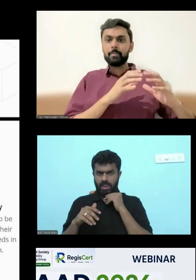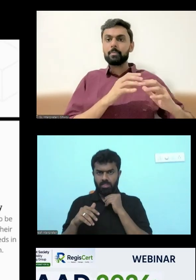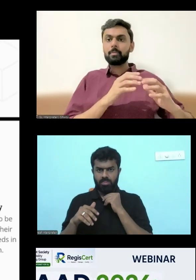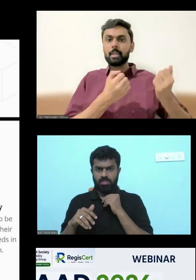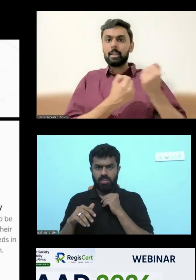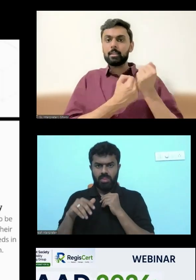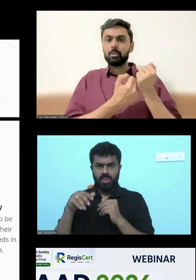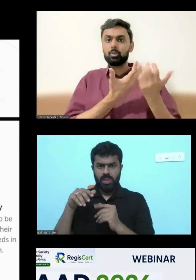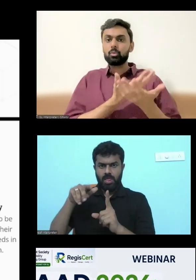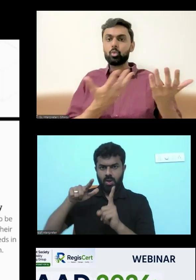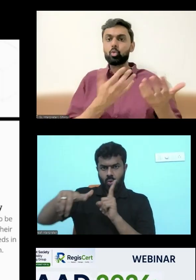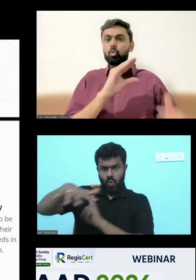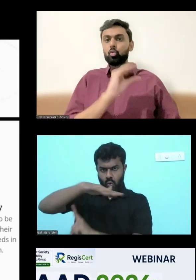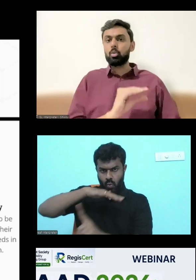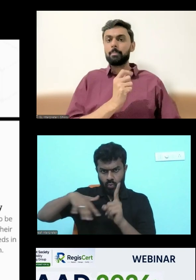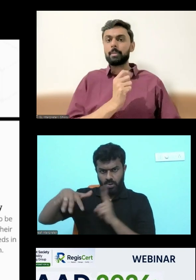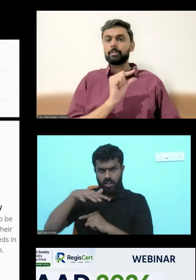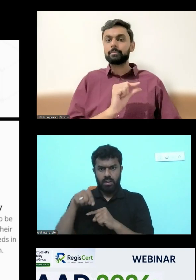To reduce the imported reliance.